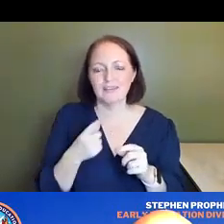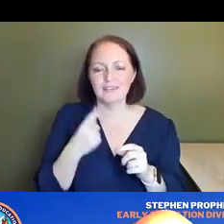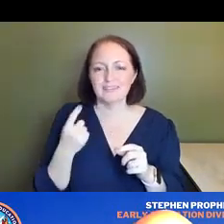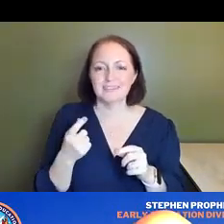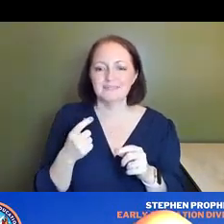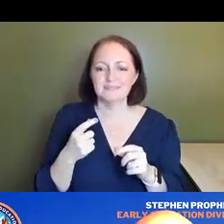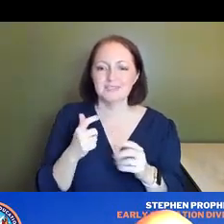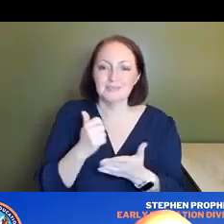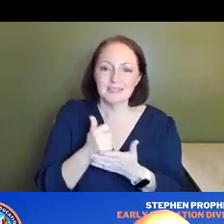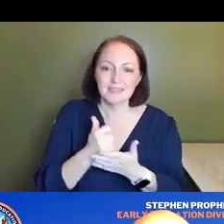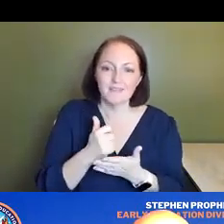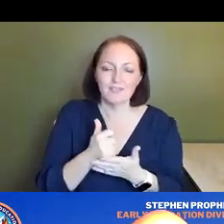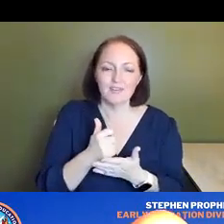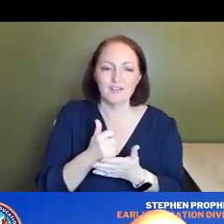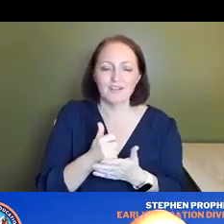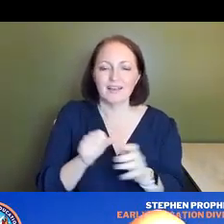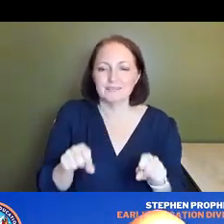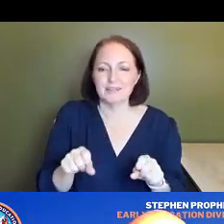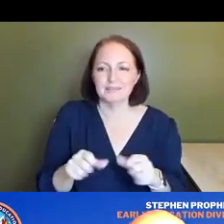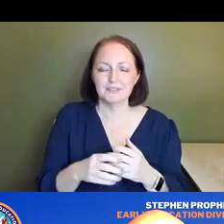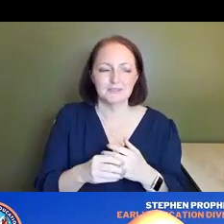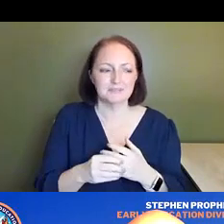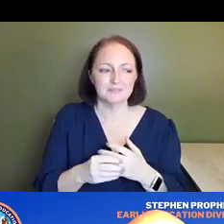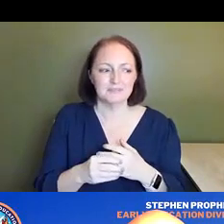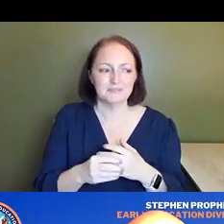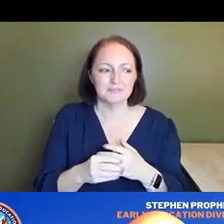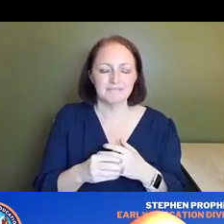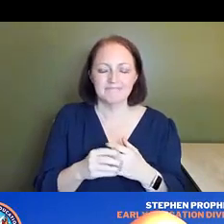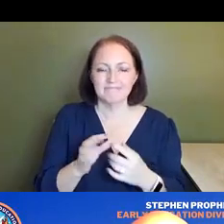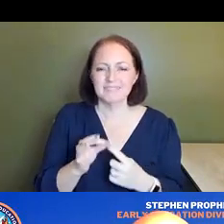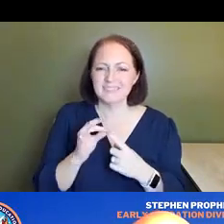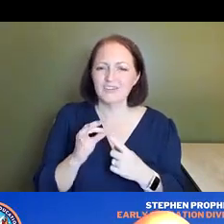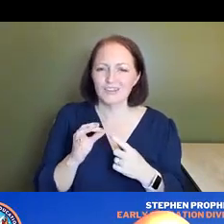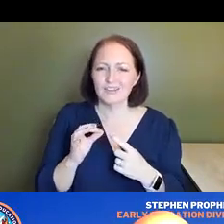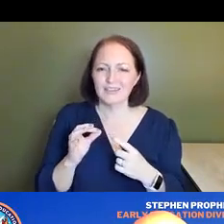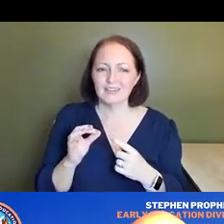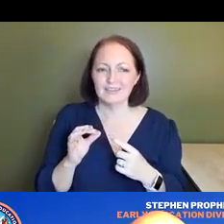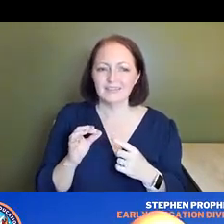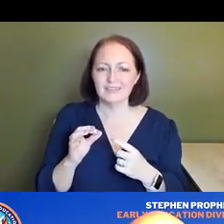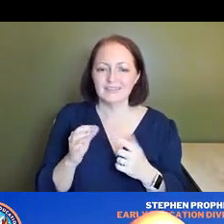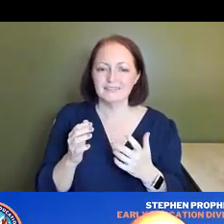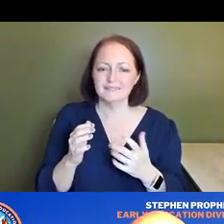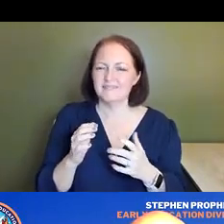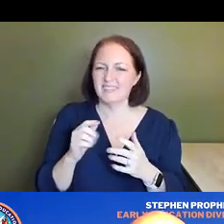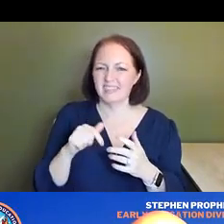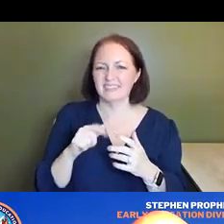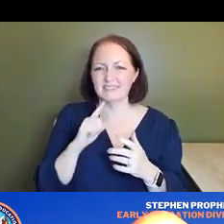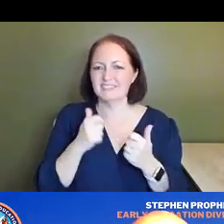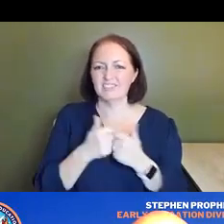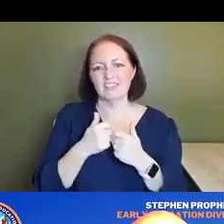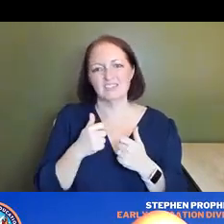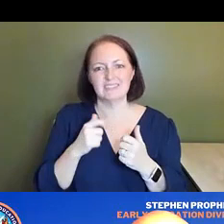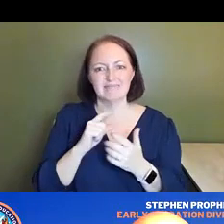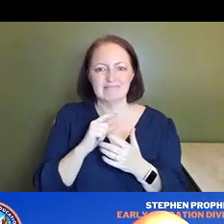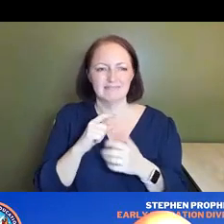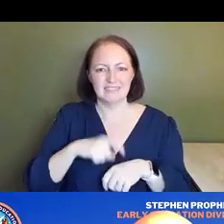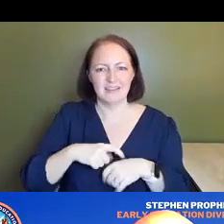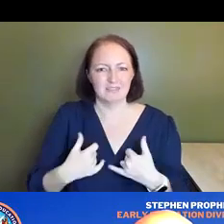helpful as possible. Particularly in you know what what can be challenging times. Have a